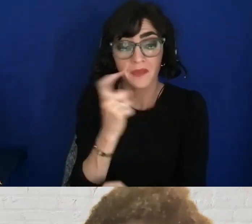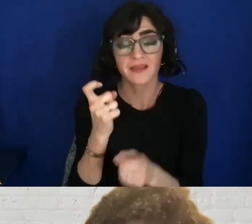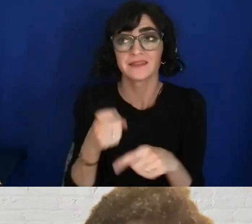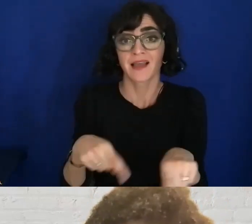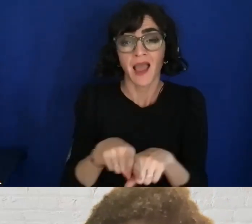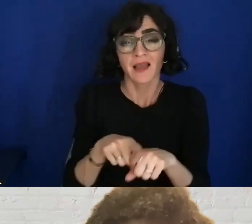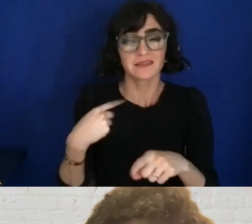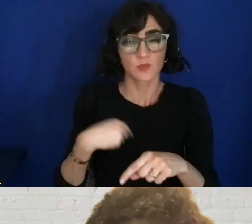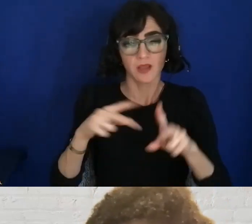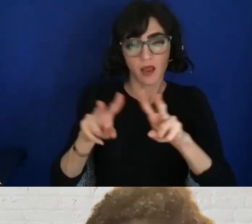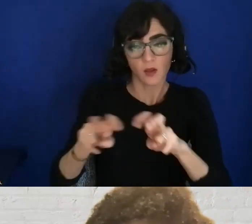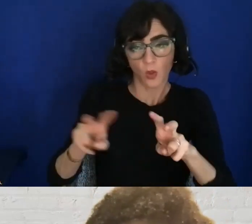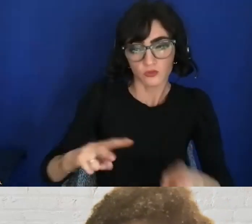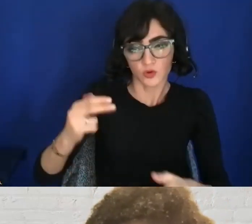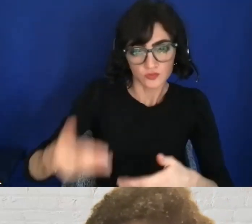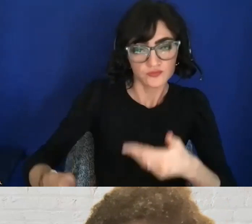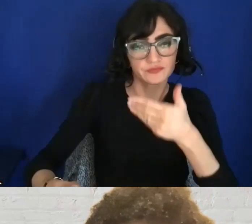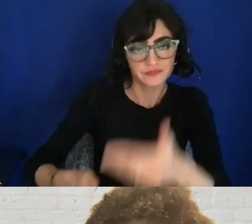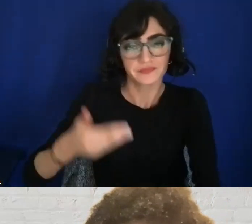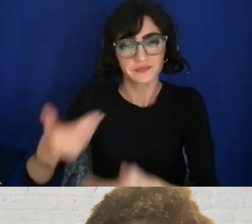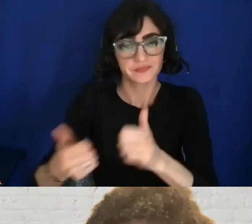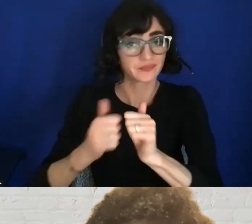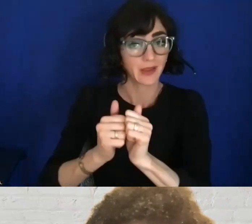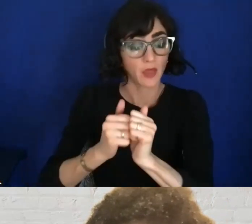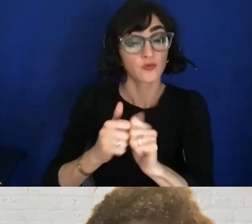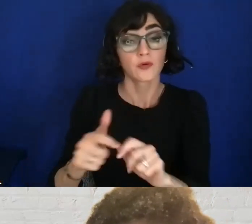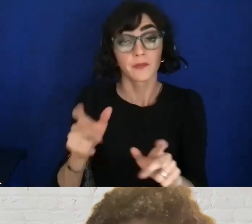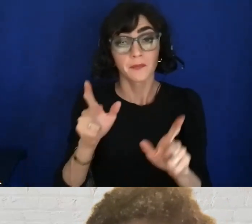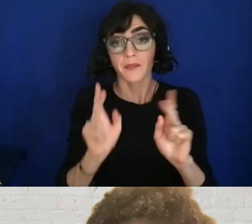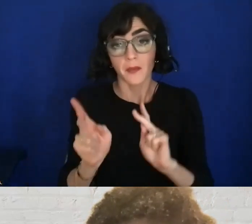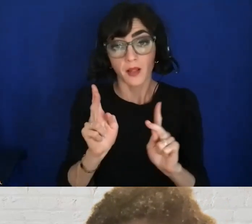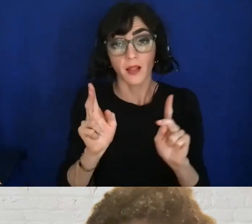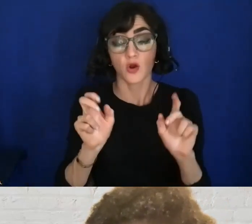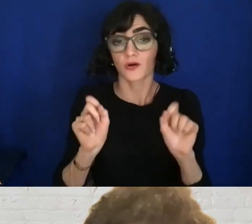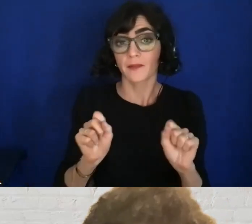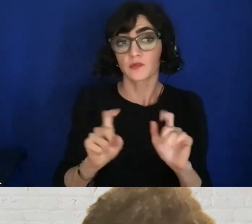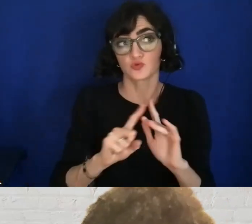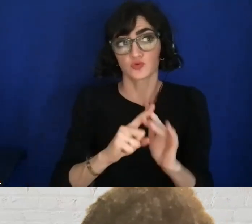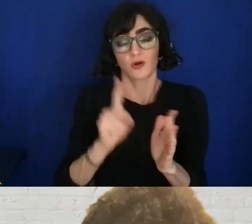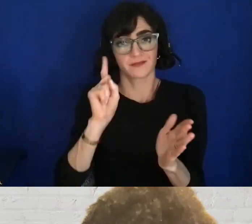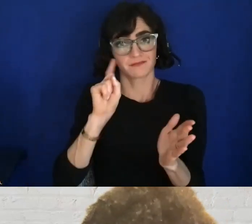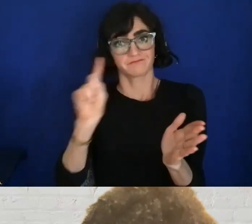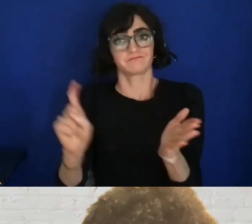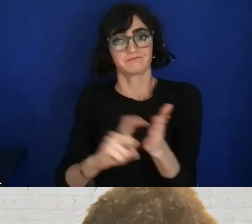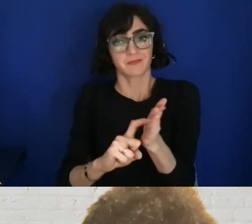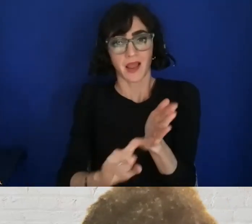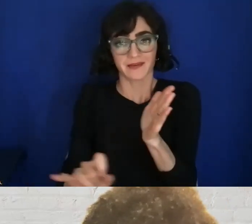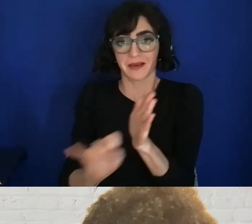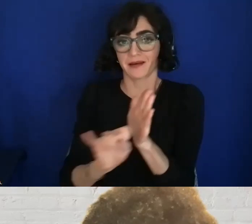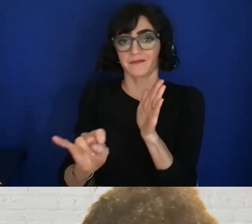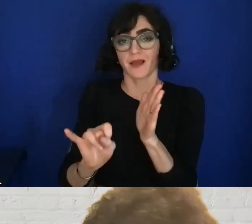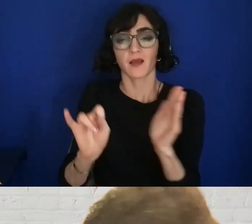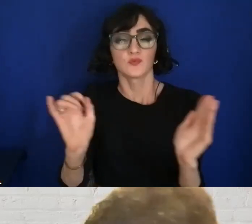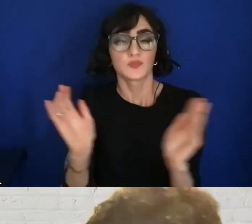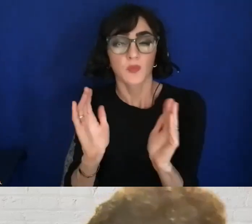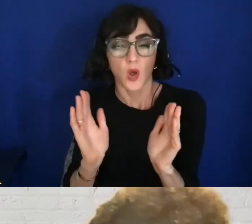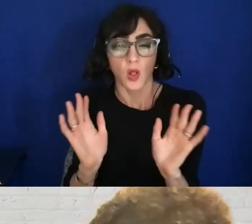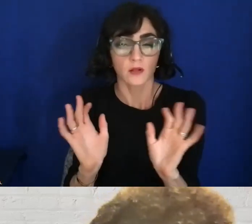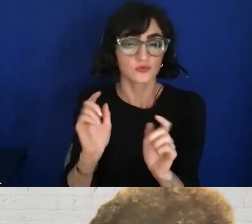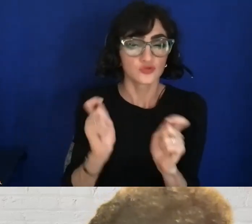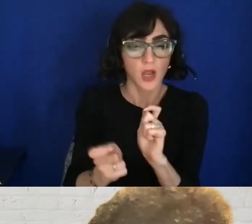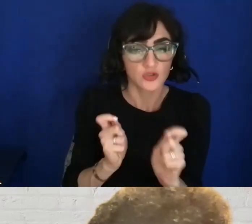in this way people start to identify different small changes they could make that would really